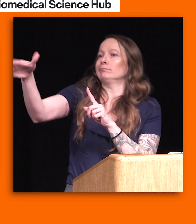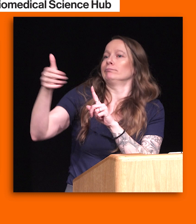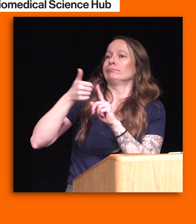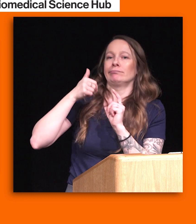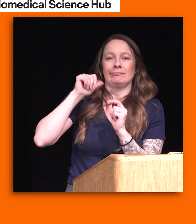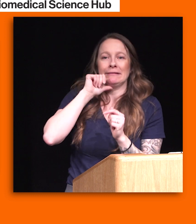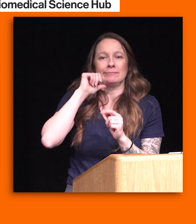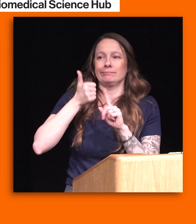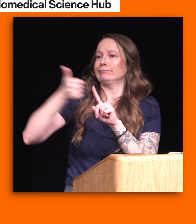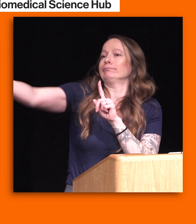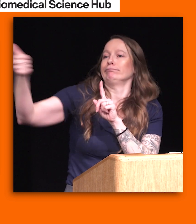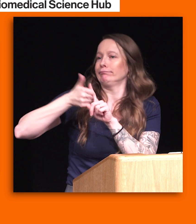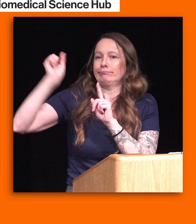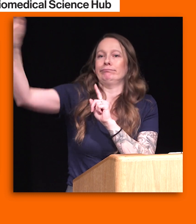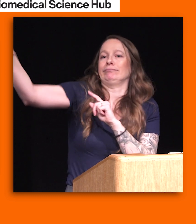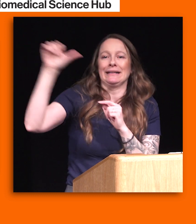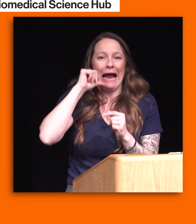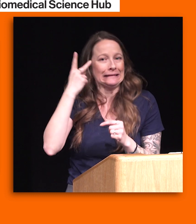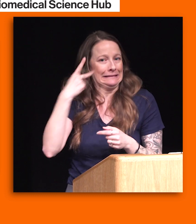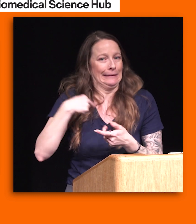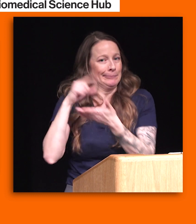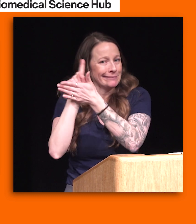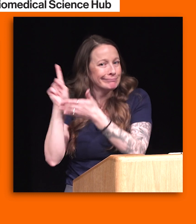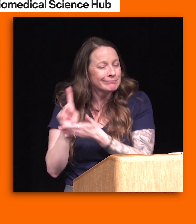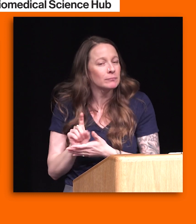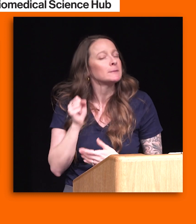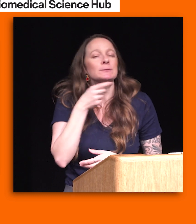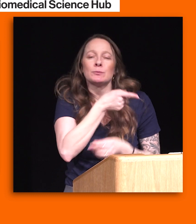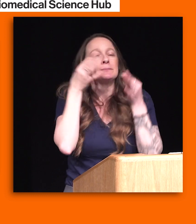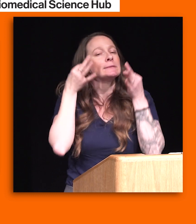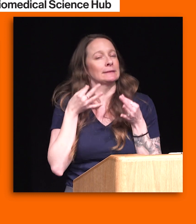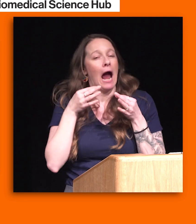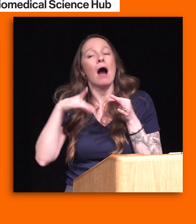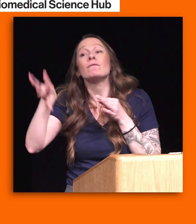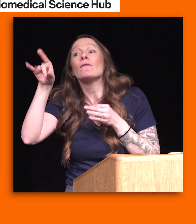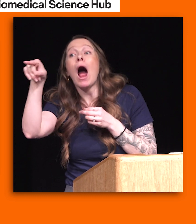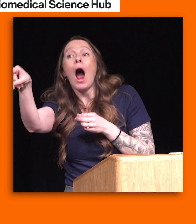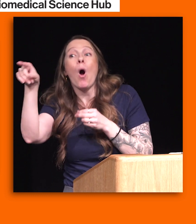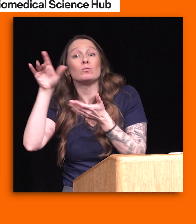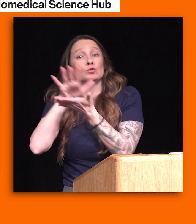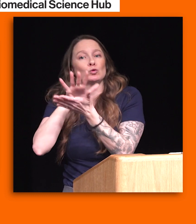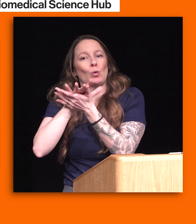They didn't want to send me a great distance to a residential school to just come home on the weekends.